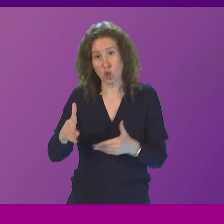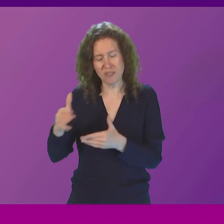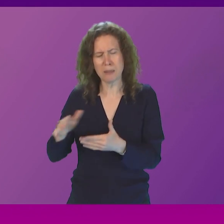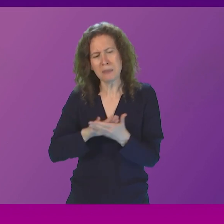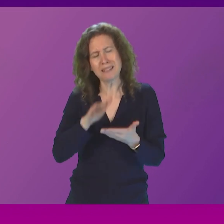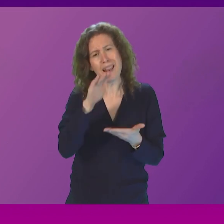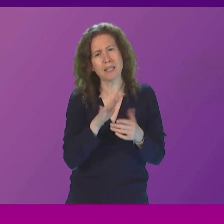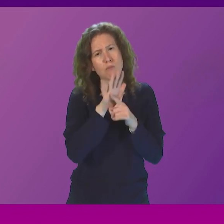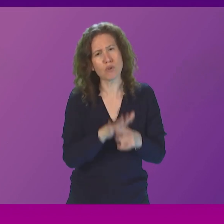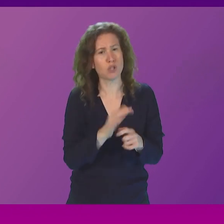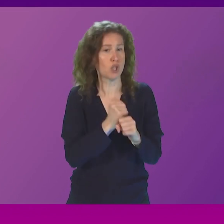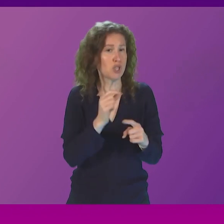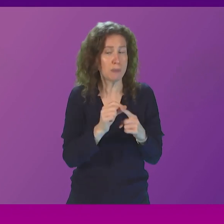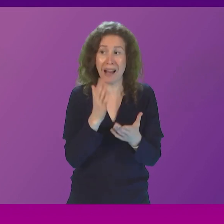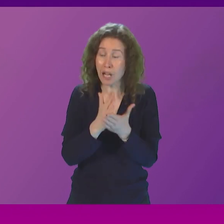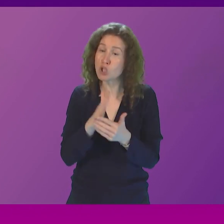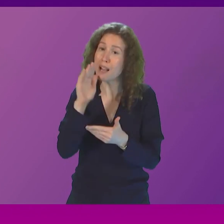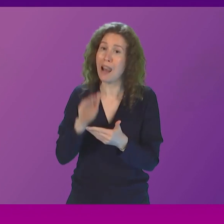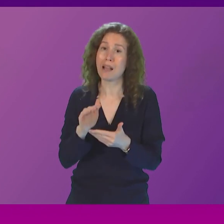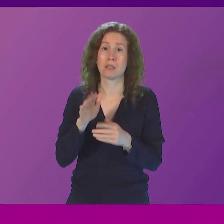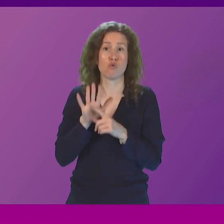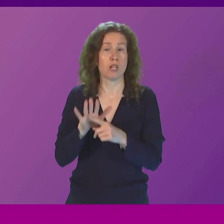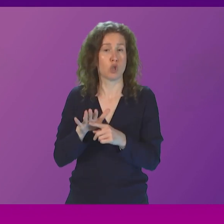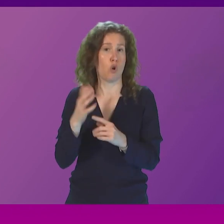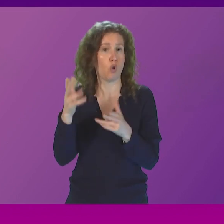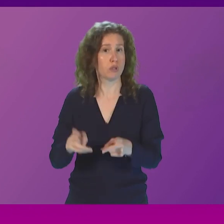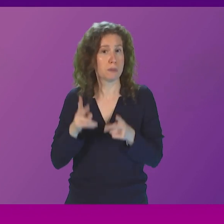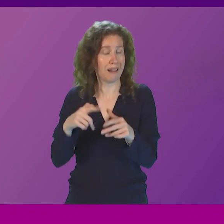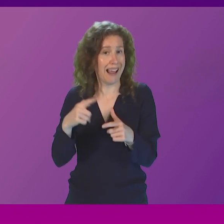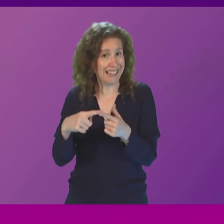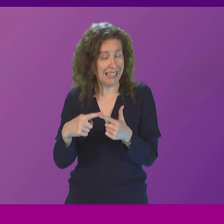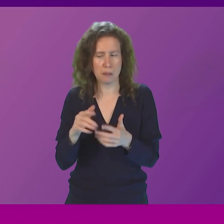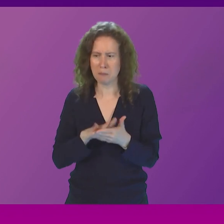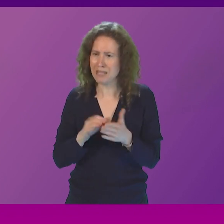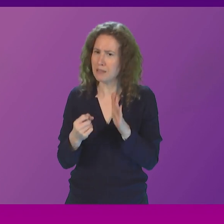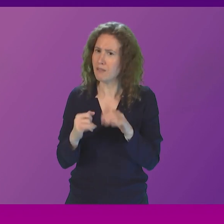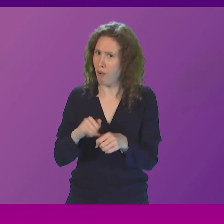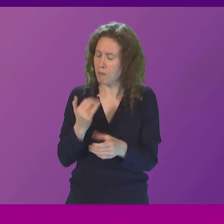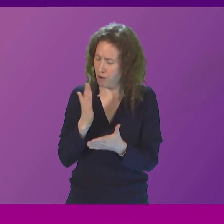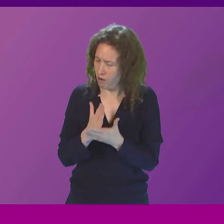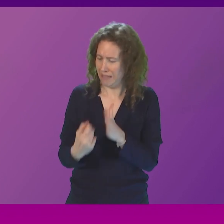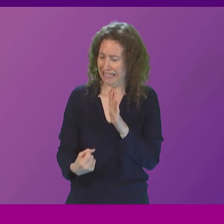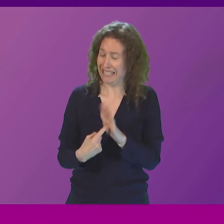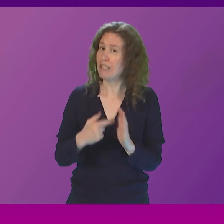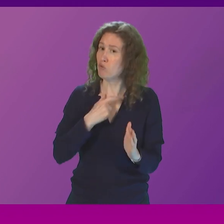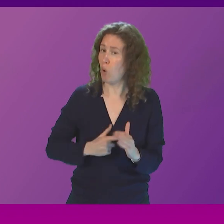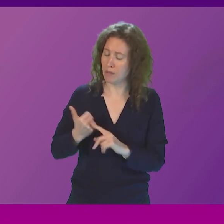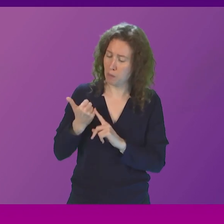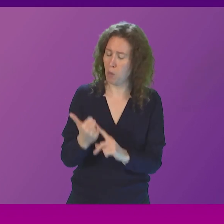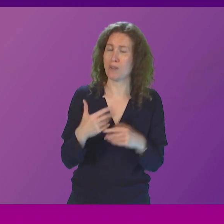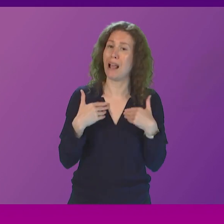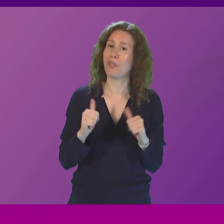even accident and emergency services, emphasising, yet again, their key role in our health service?